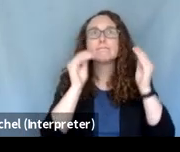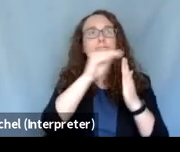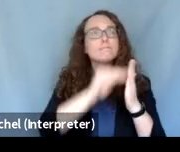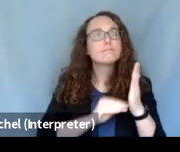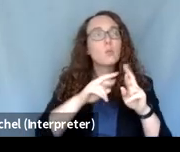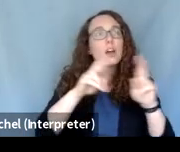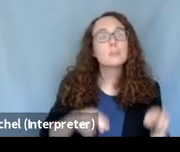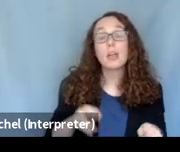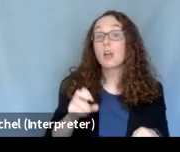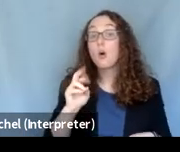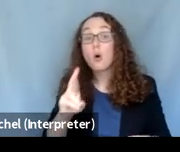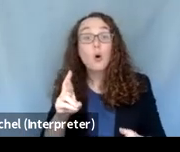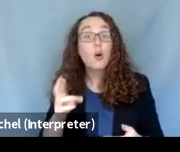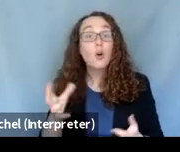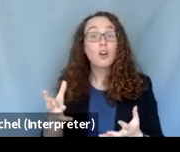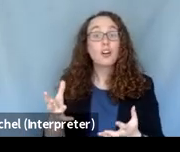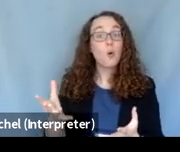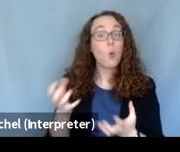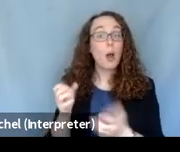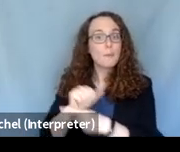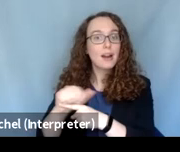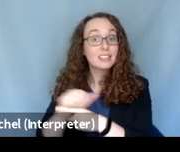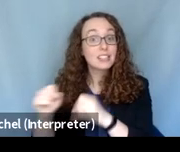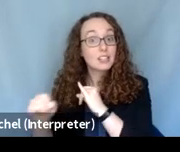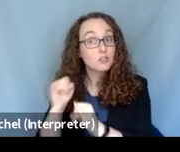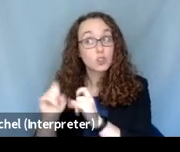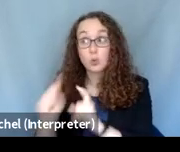some interview questions, Martin would either connect you with